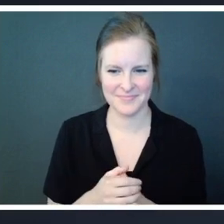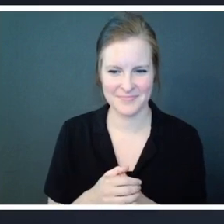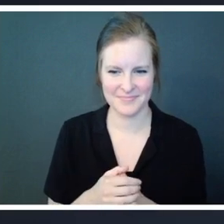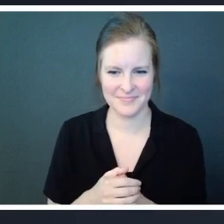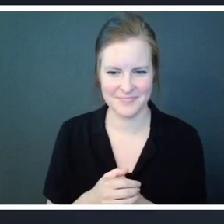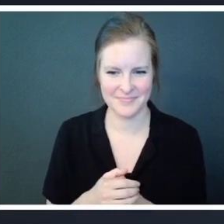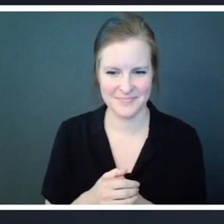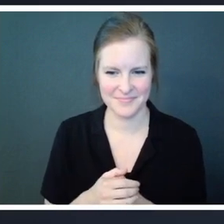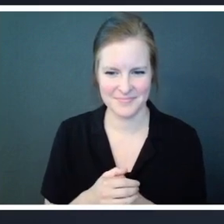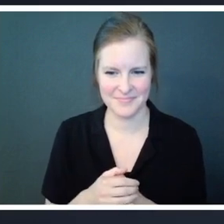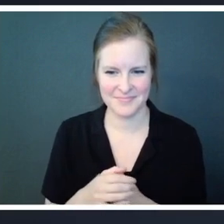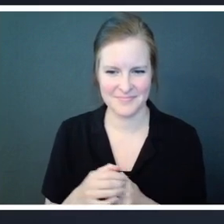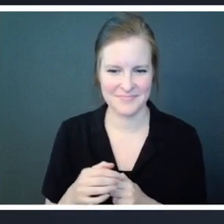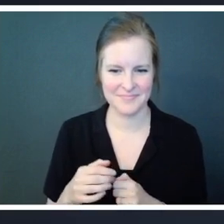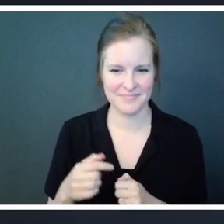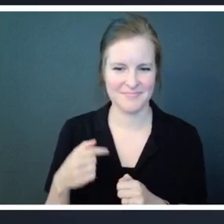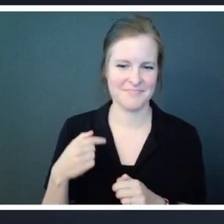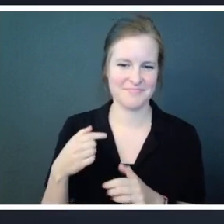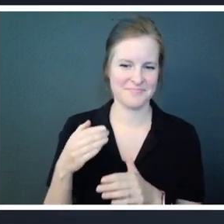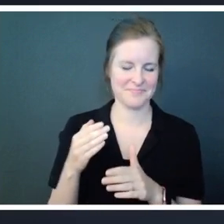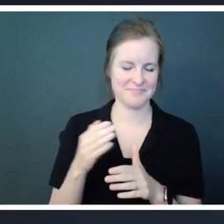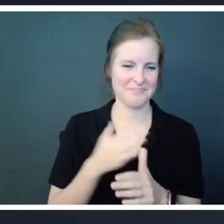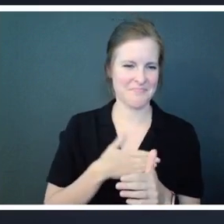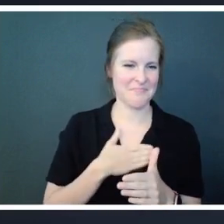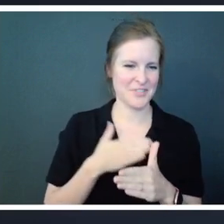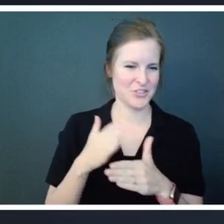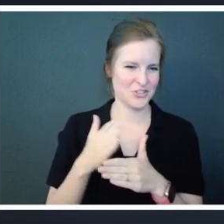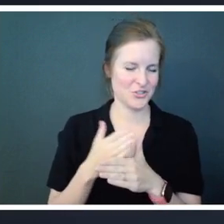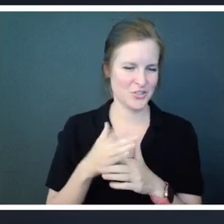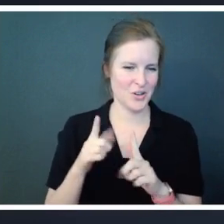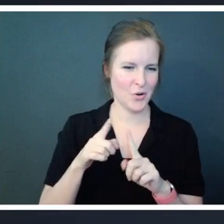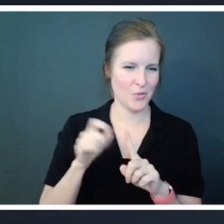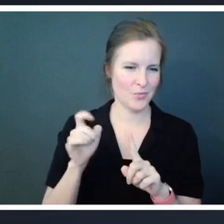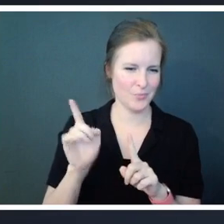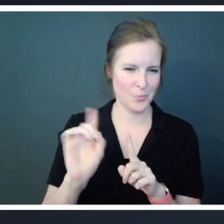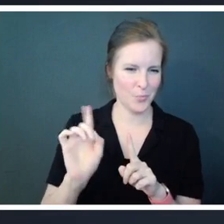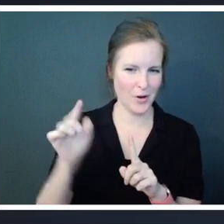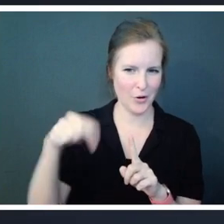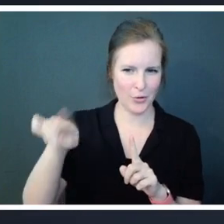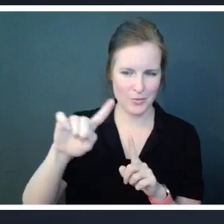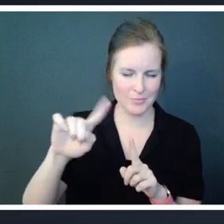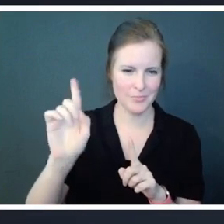from in the chat. And we're going to go ahead and get started. And so, I'd love to bring on